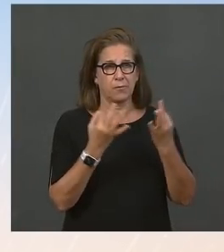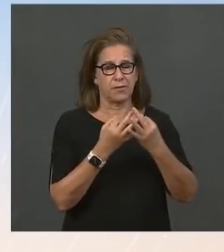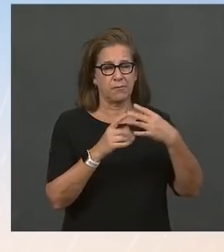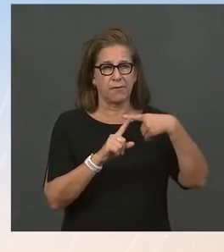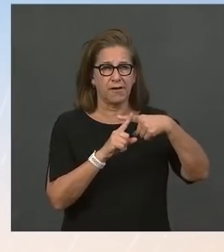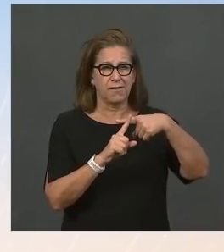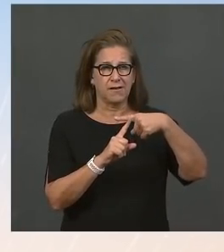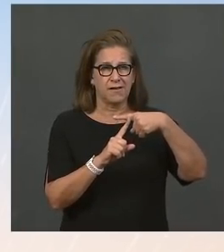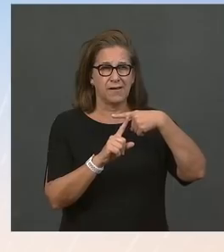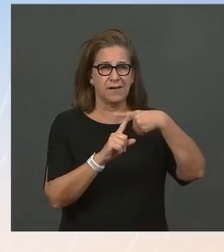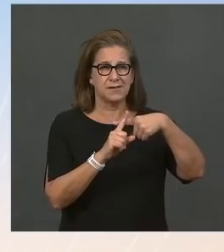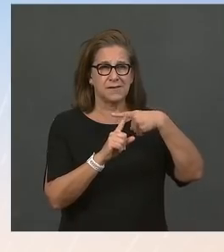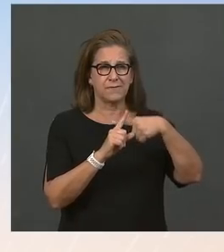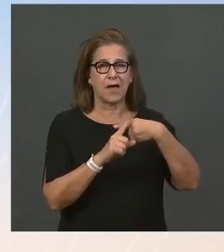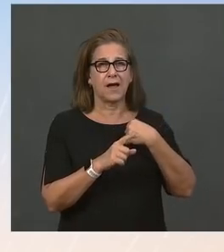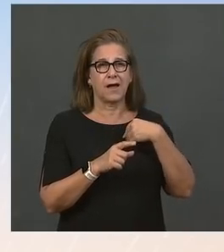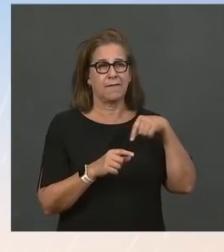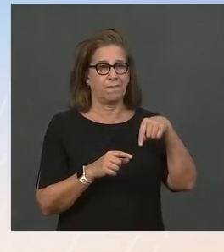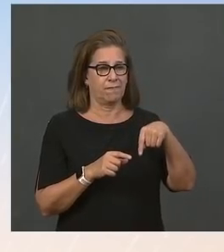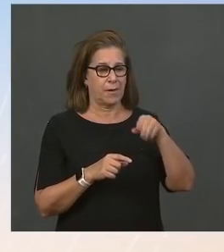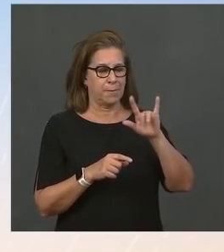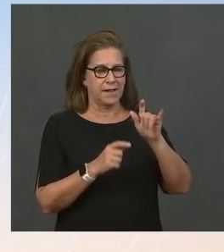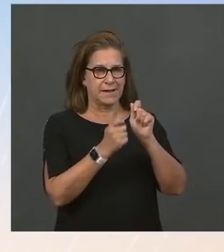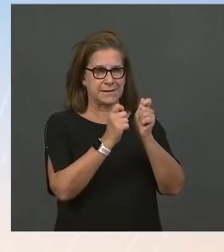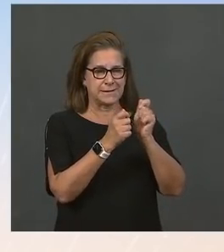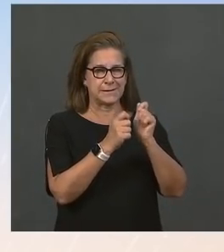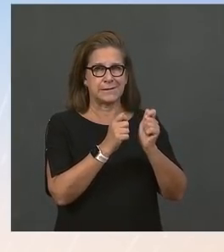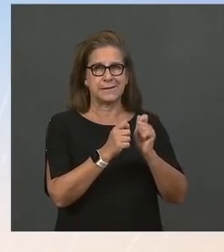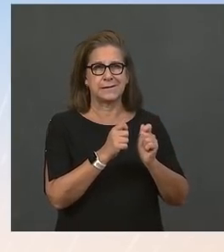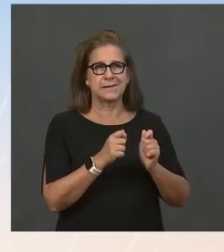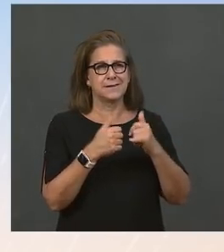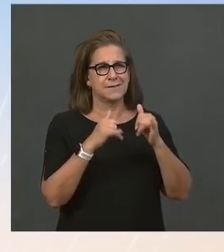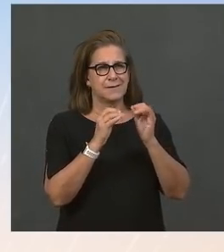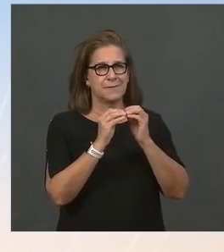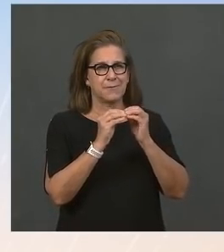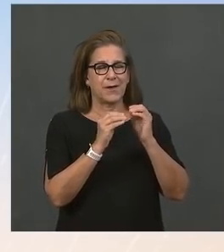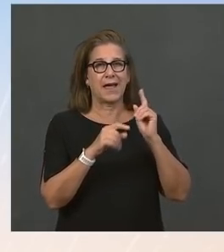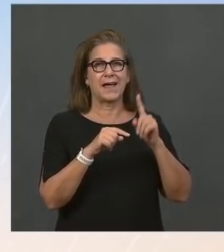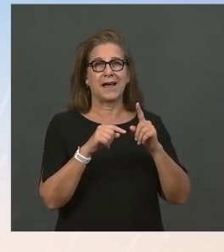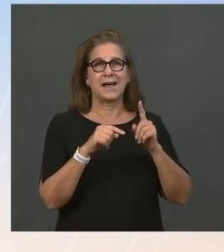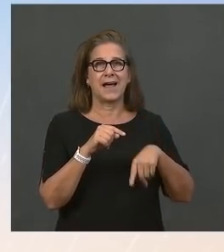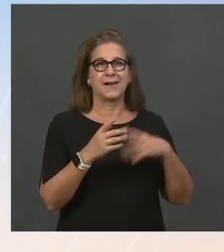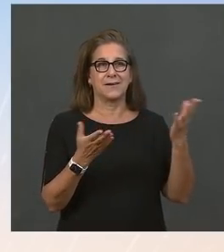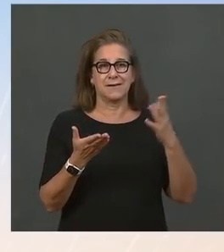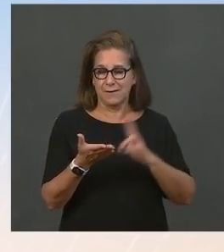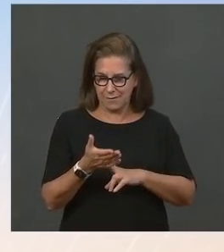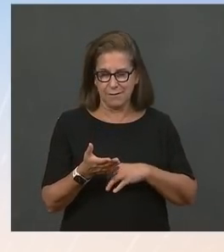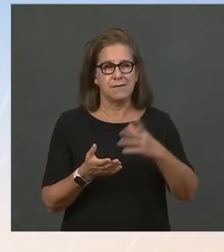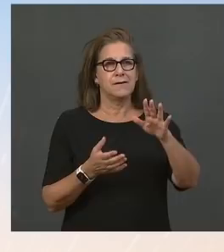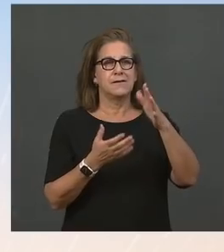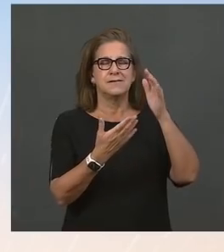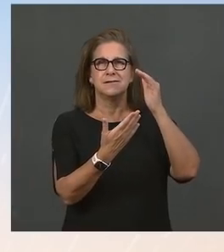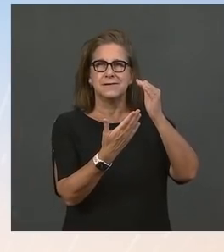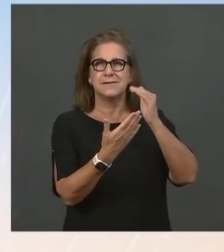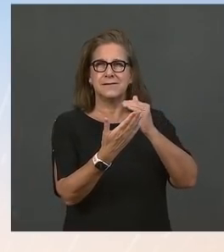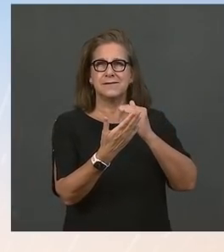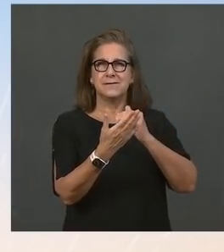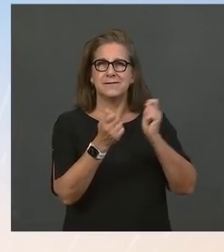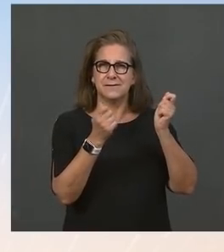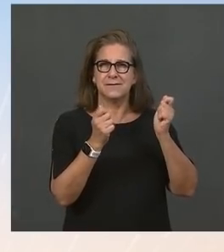and I can't give you a final factsheet quite yet, but that's what I wanted to lay out for all of you. The Press: And another quick question.